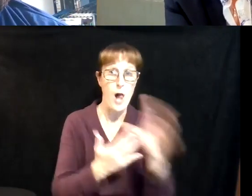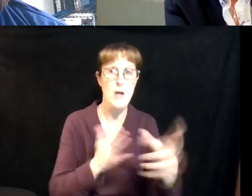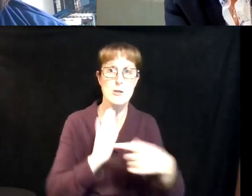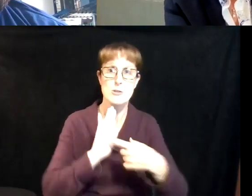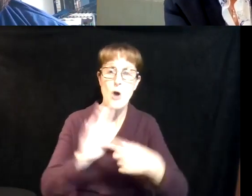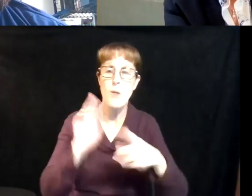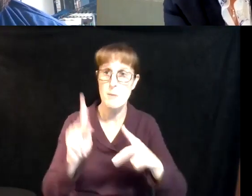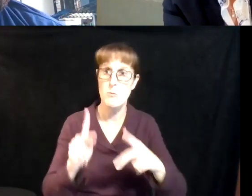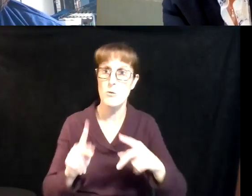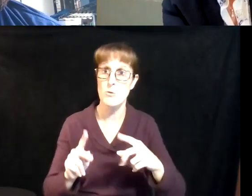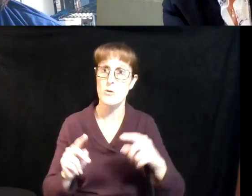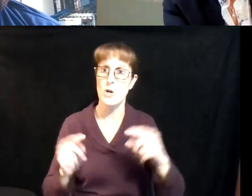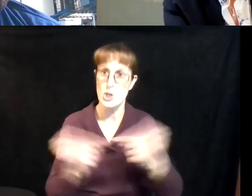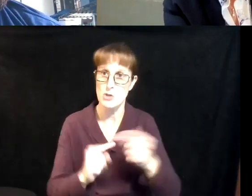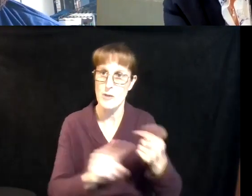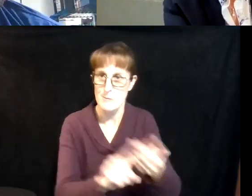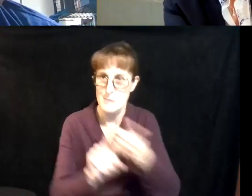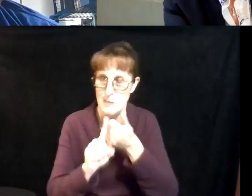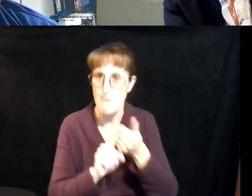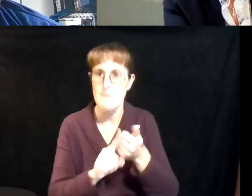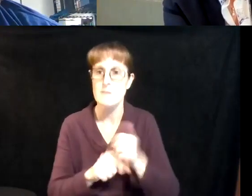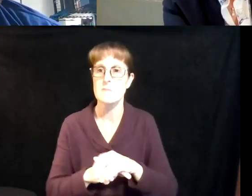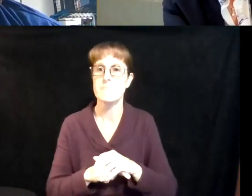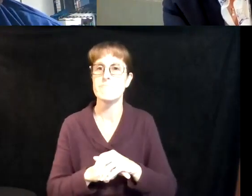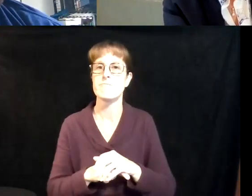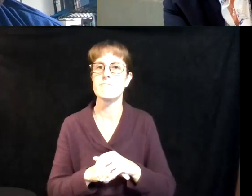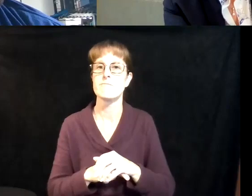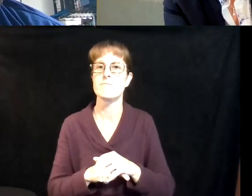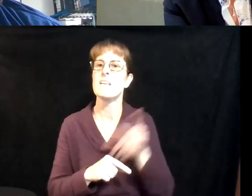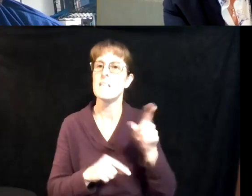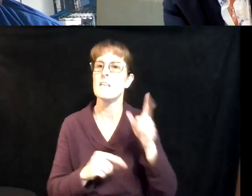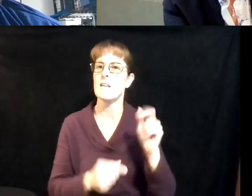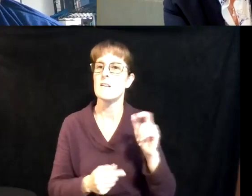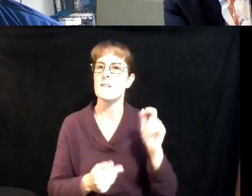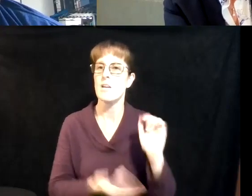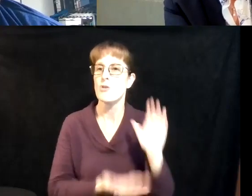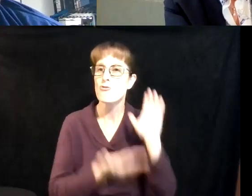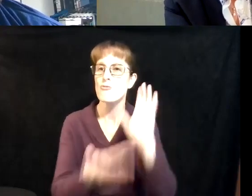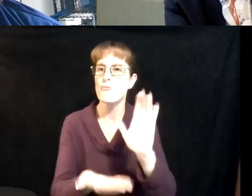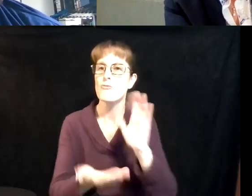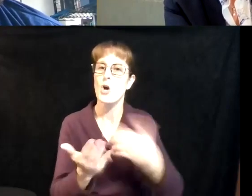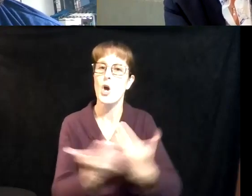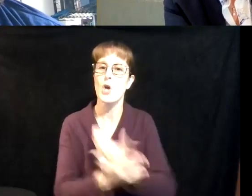Dr. Iwata presented a new procedure which he called electrical stimulation.